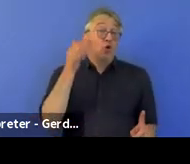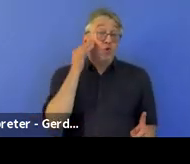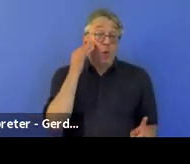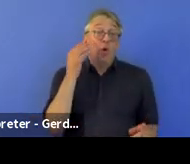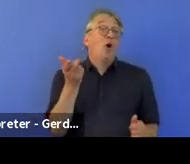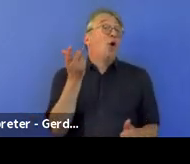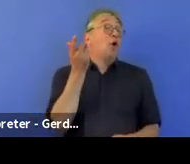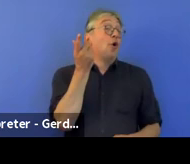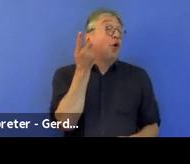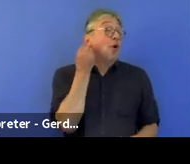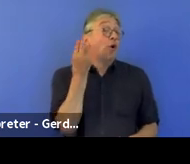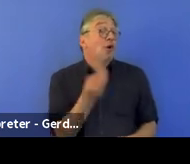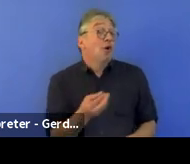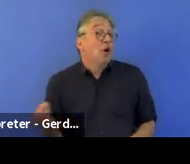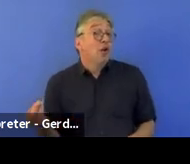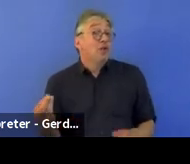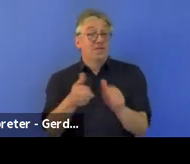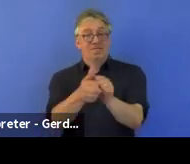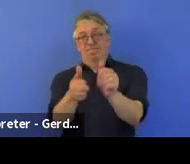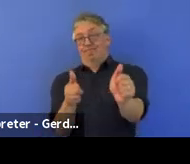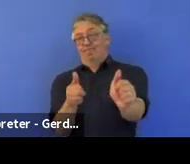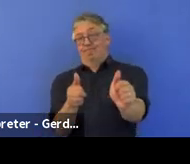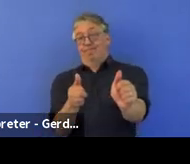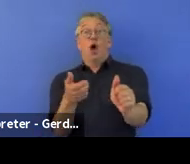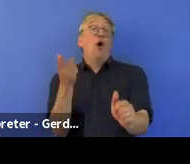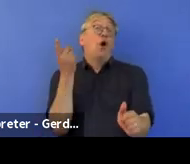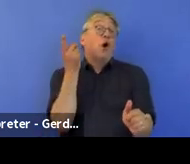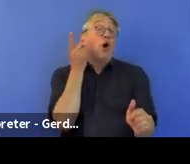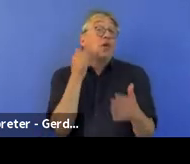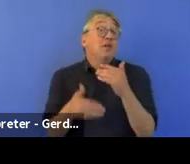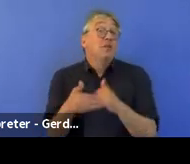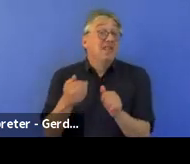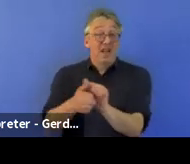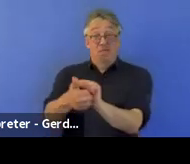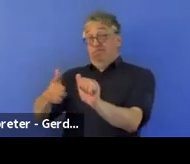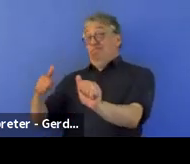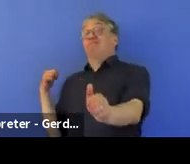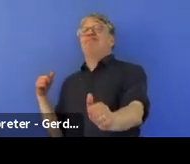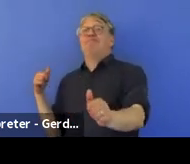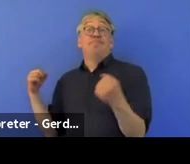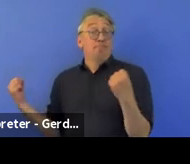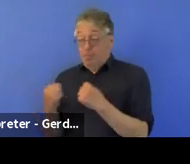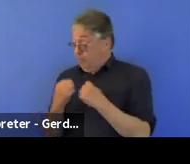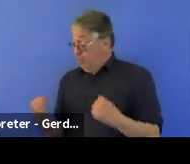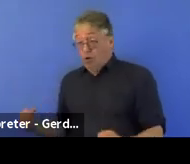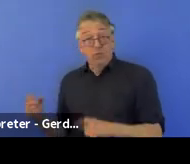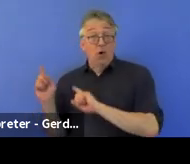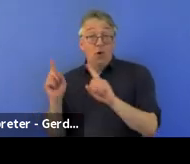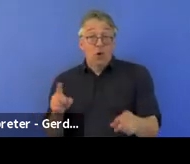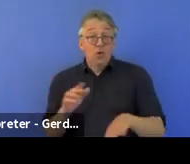across the world we know there are millions of children, especially girls and especially girls with disabilities, who may not be able